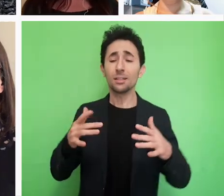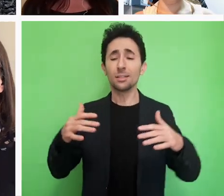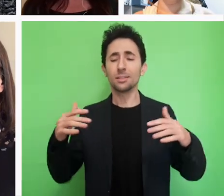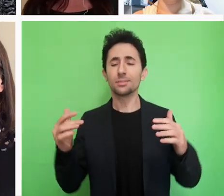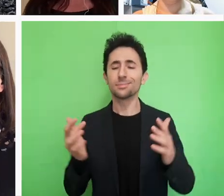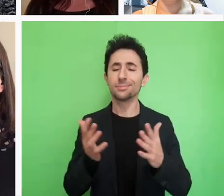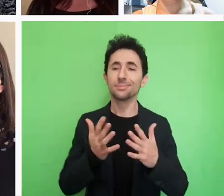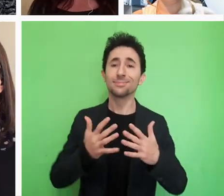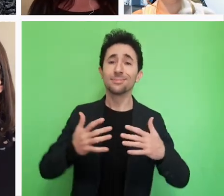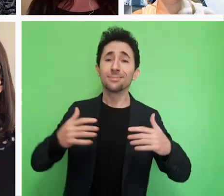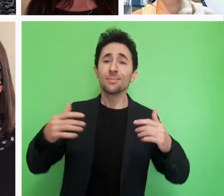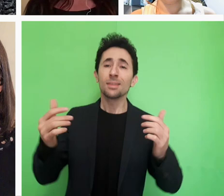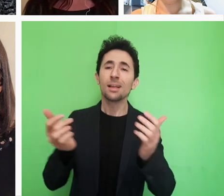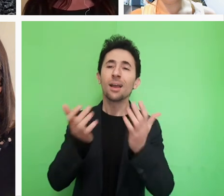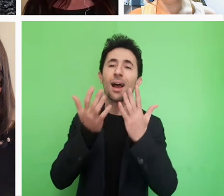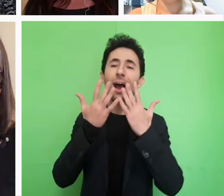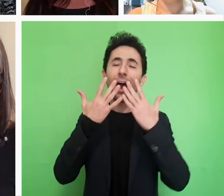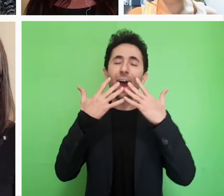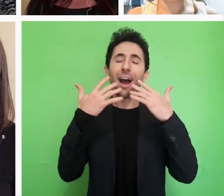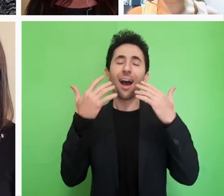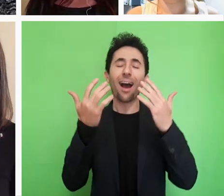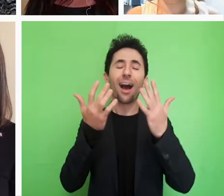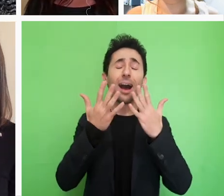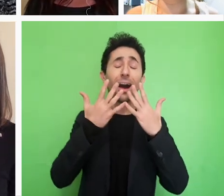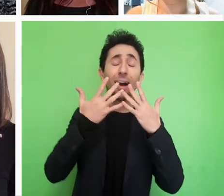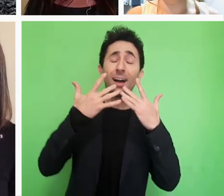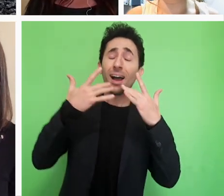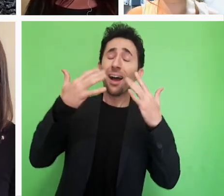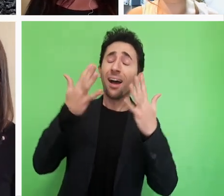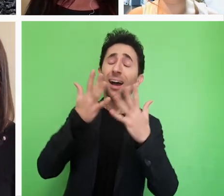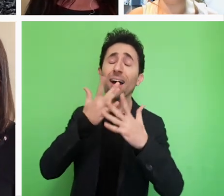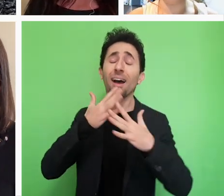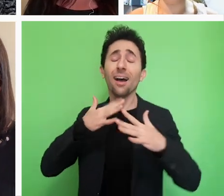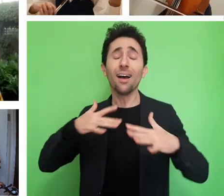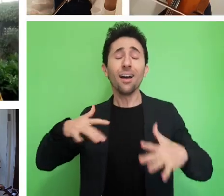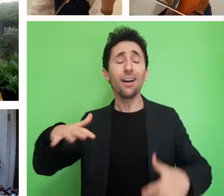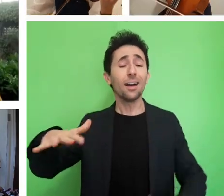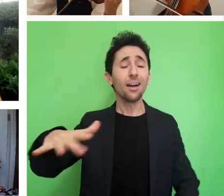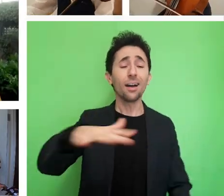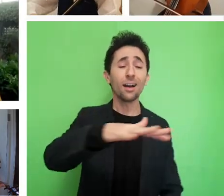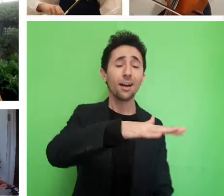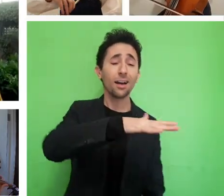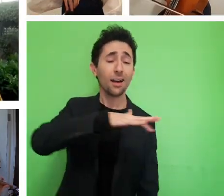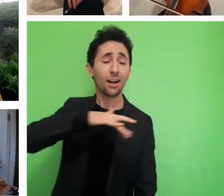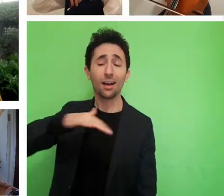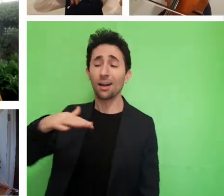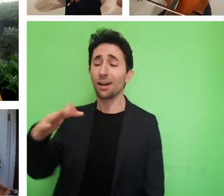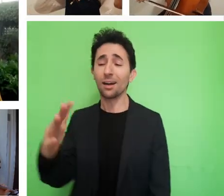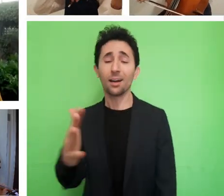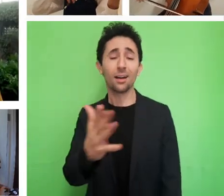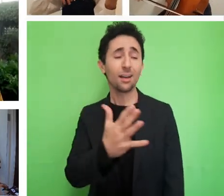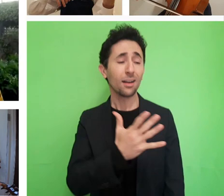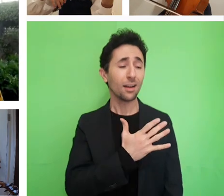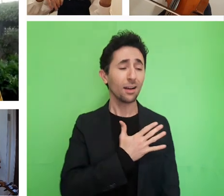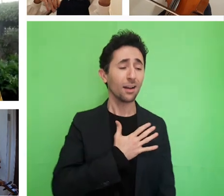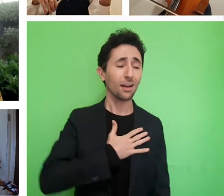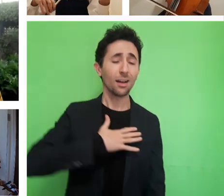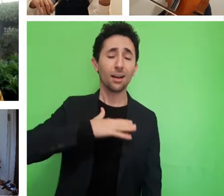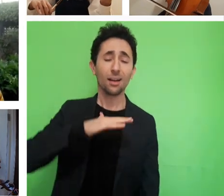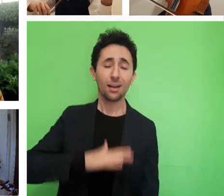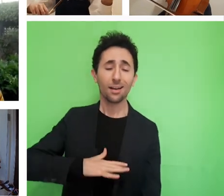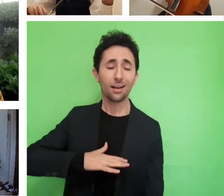smell warm and soft!